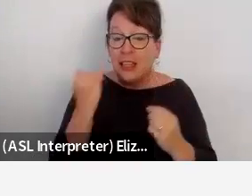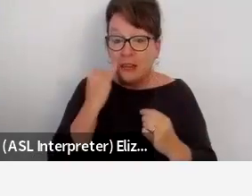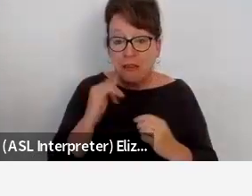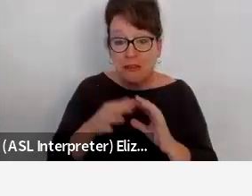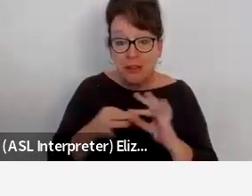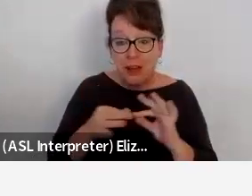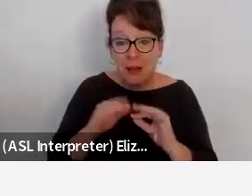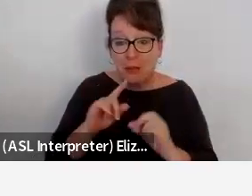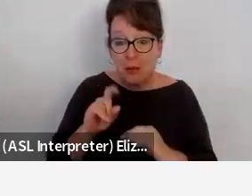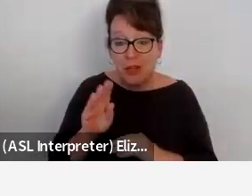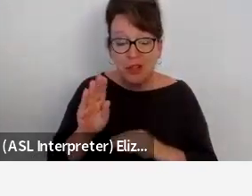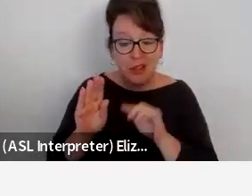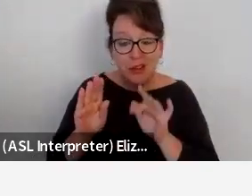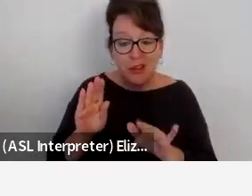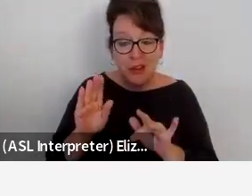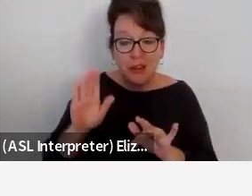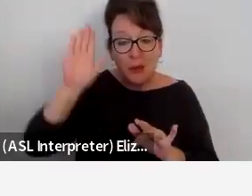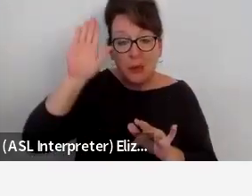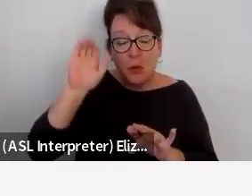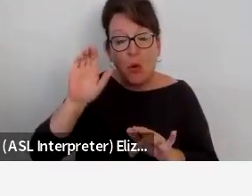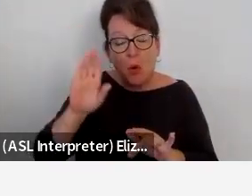Yeah. And I'm seeing some questions about